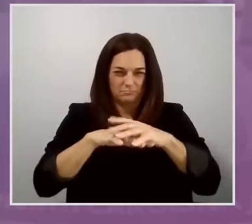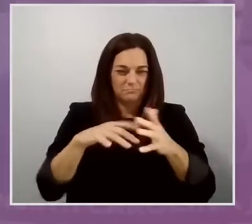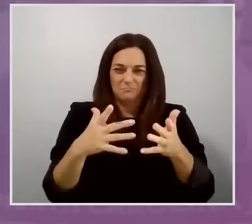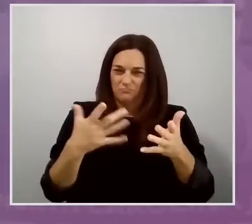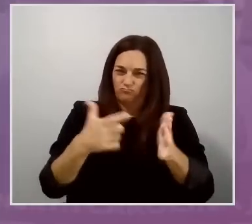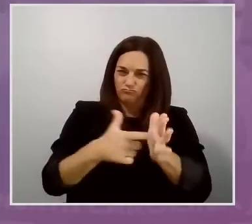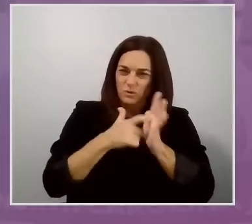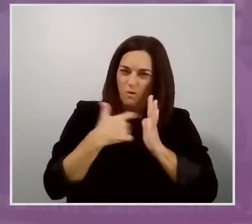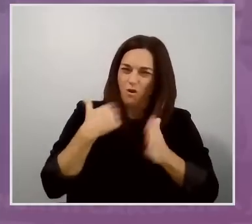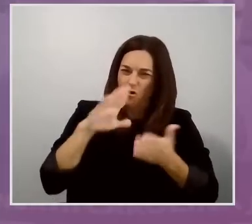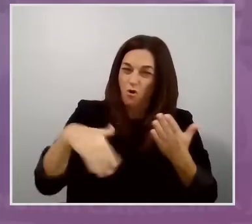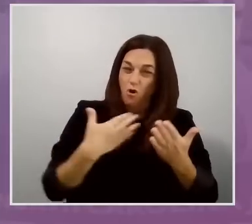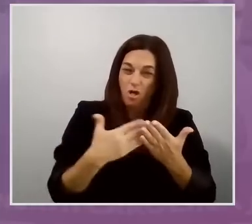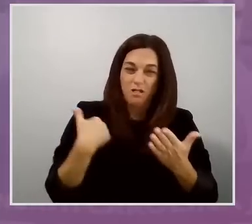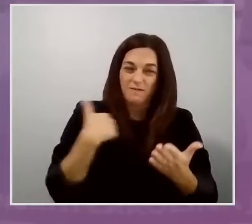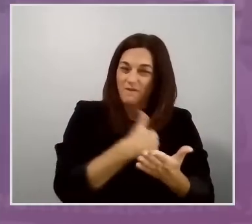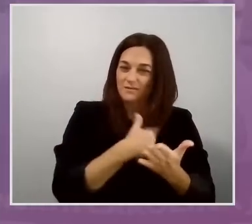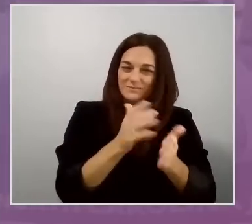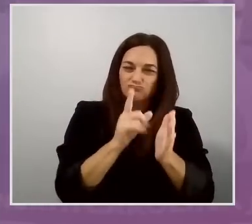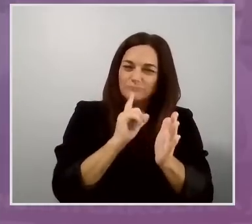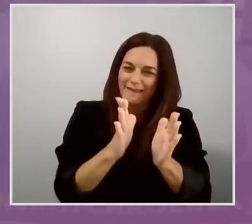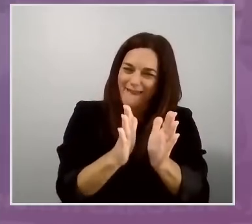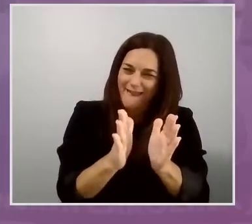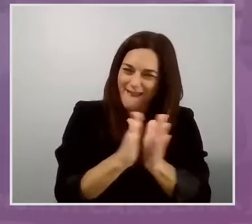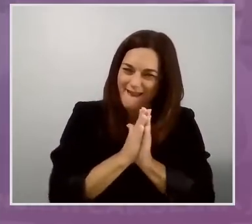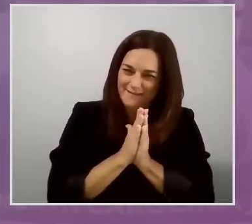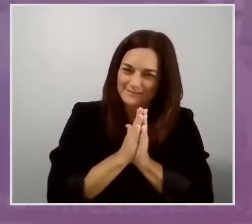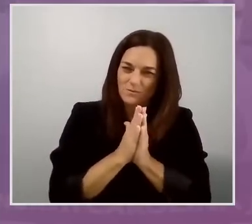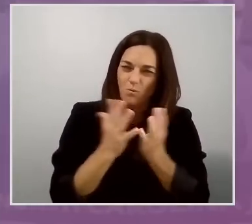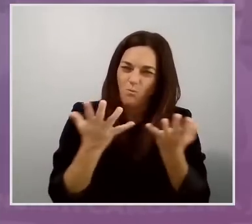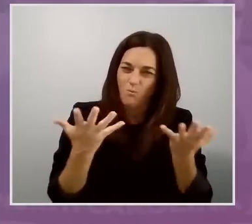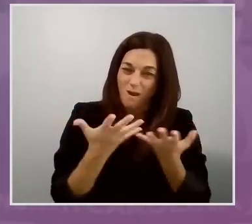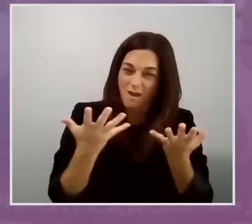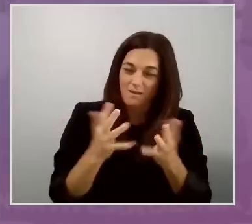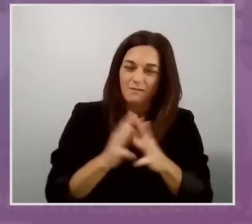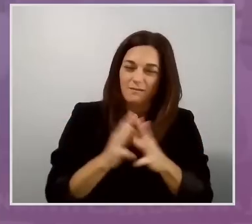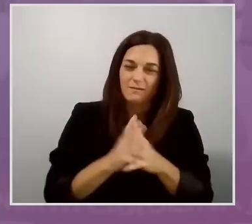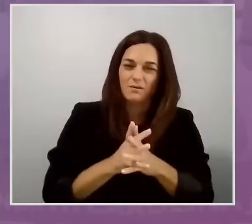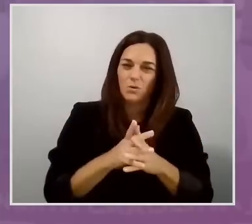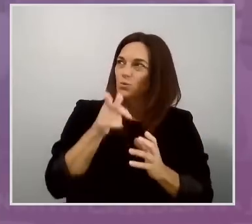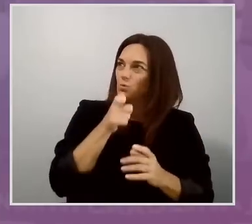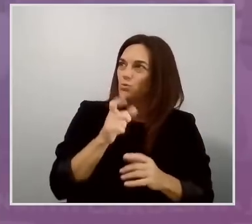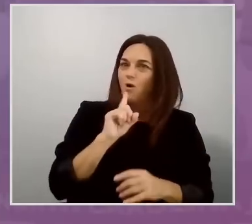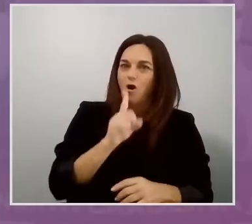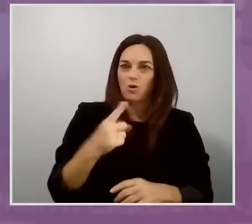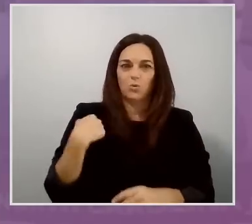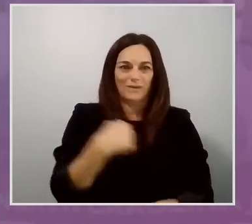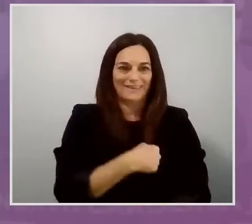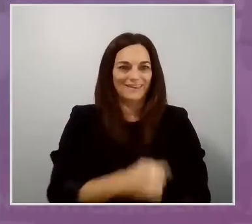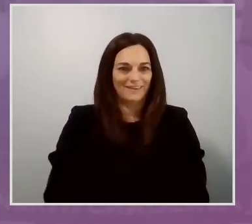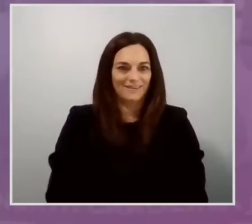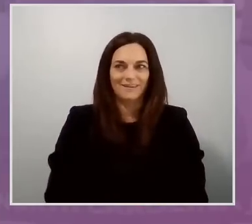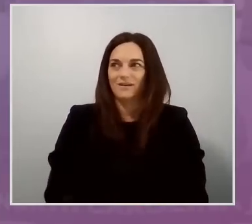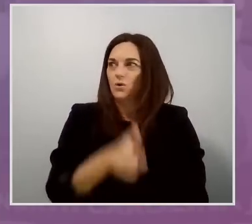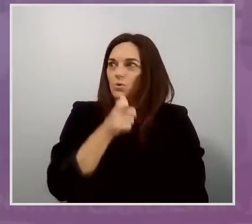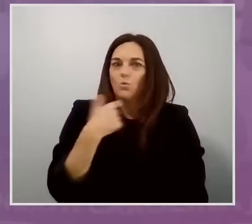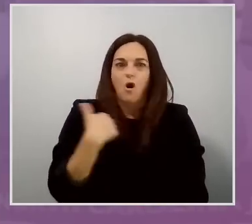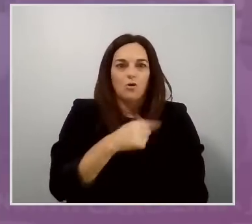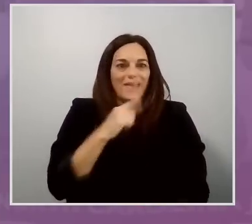CONVERGING IT IS REQUIRING ALL OF US TO REALLY ASK THIS QUESTION, WHICH IS A QUESTION